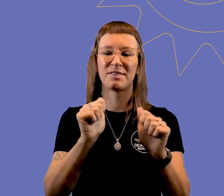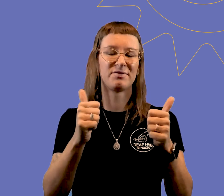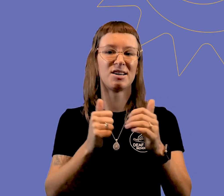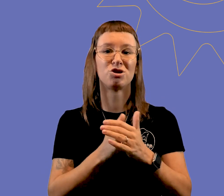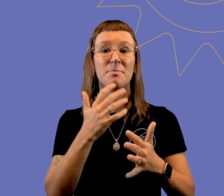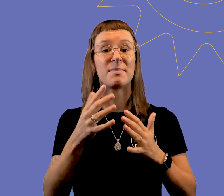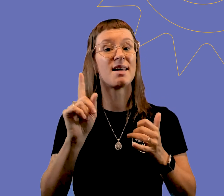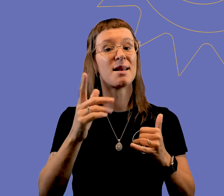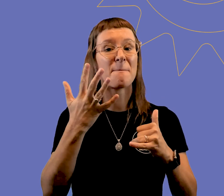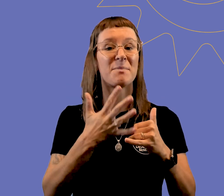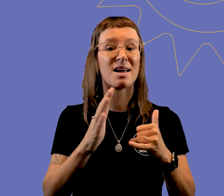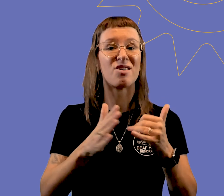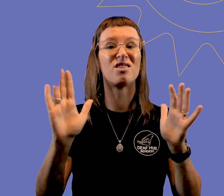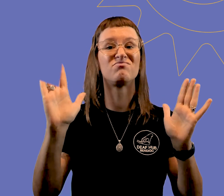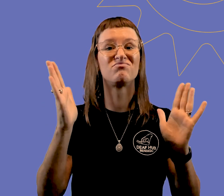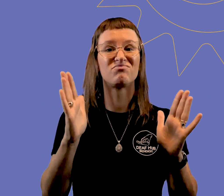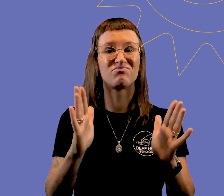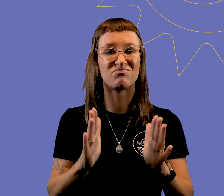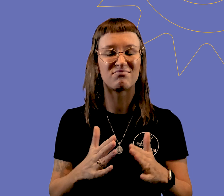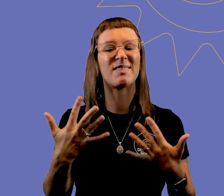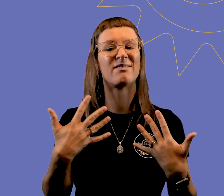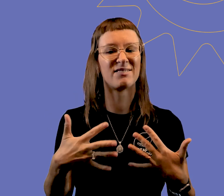your monthly periods wind down, leading to menopause.